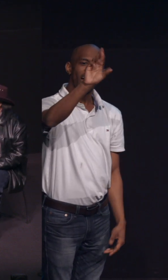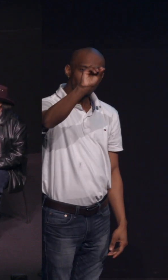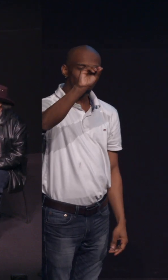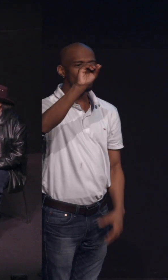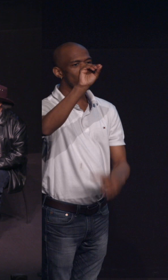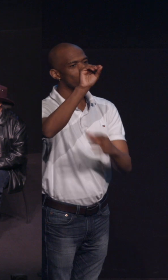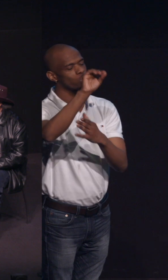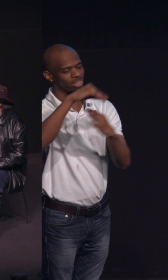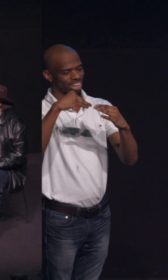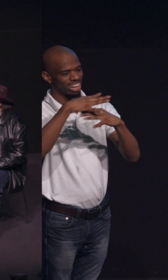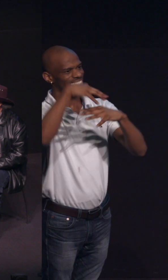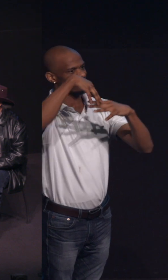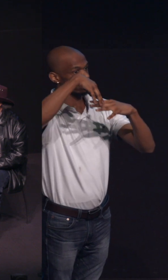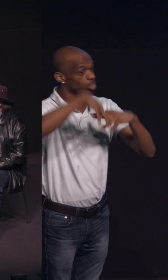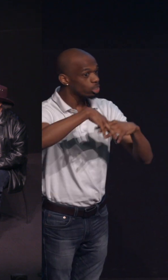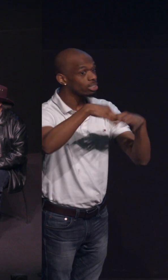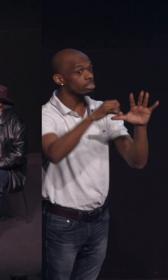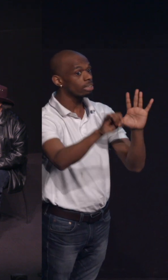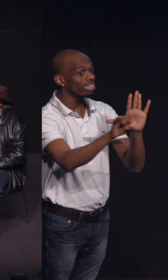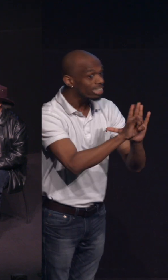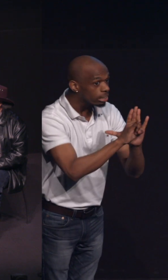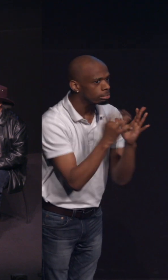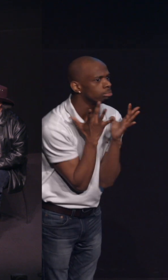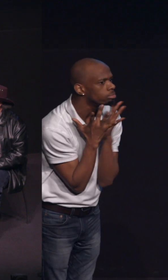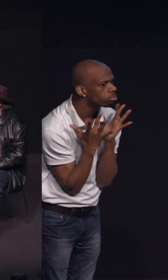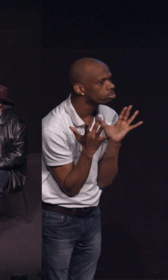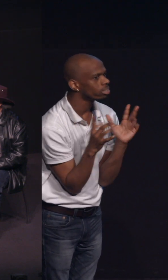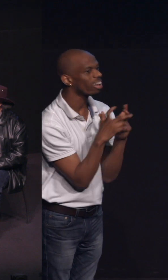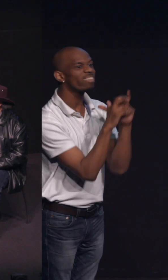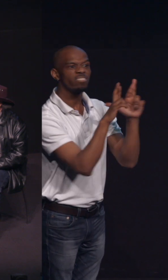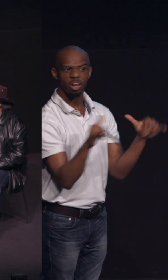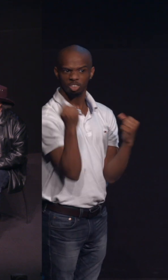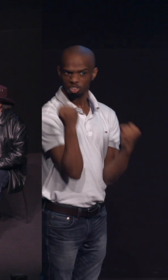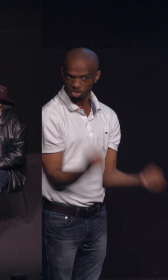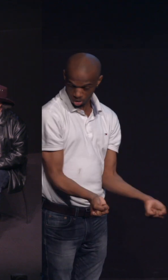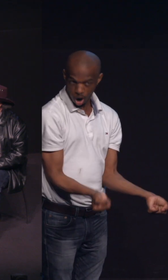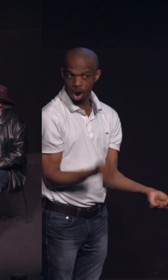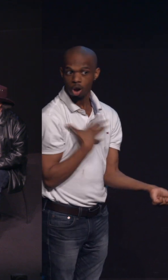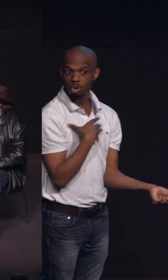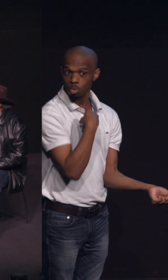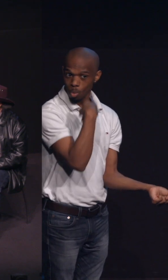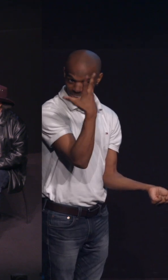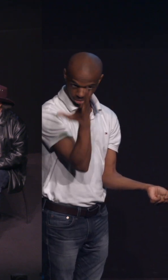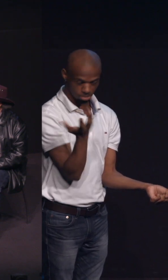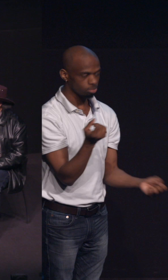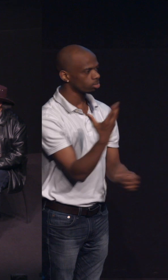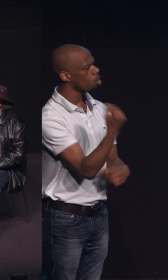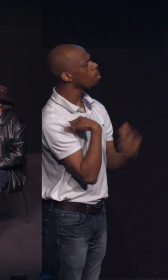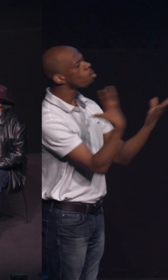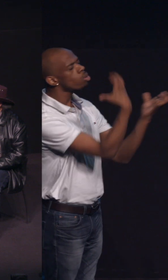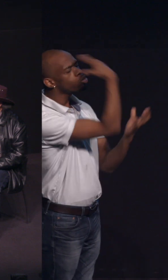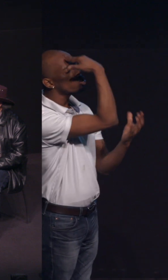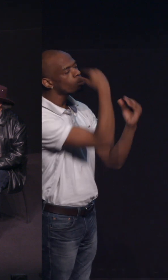It's a very White area. And so, I'd love to just know about your decision to have the